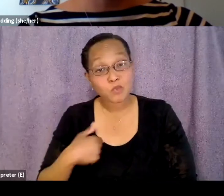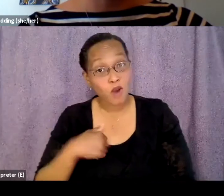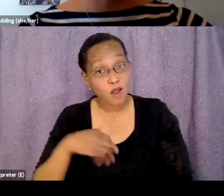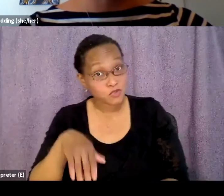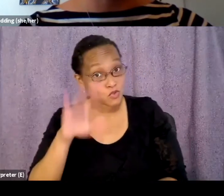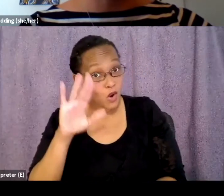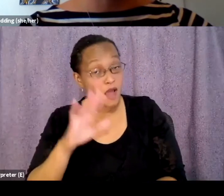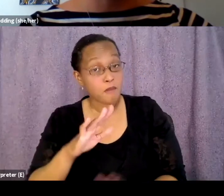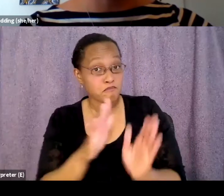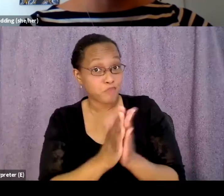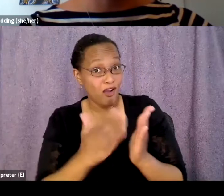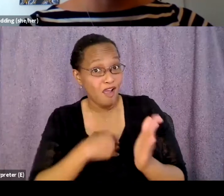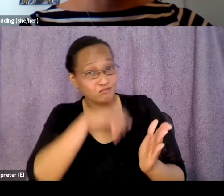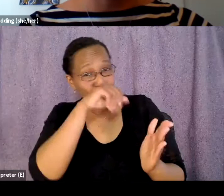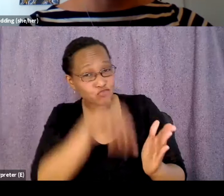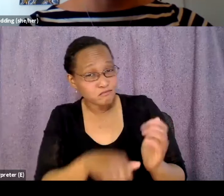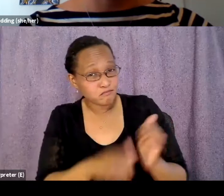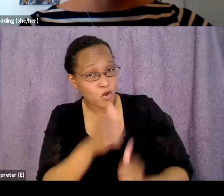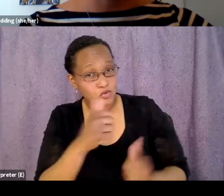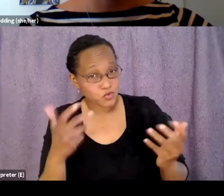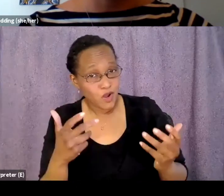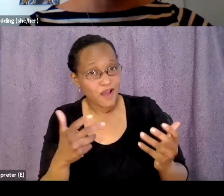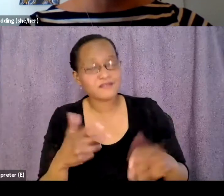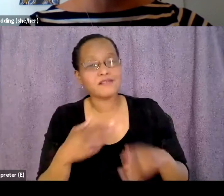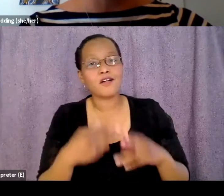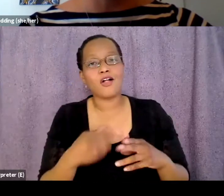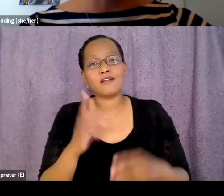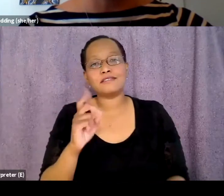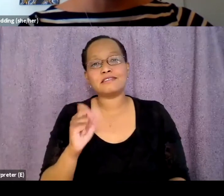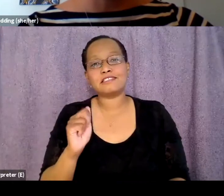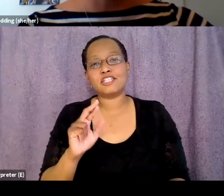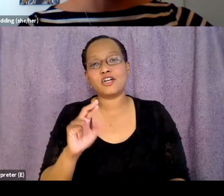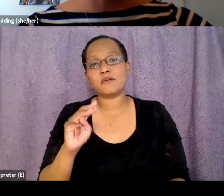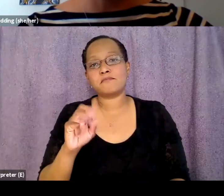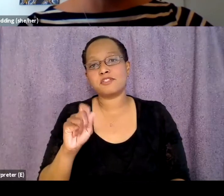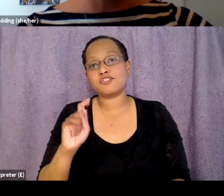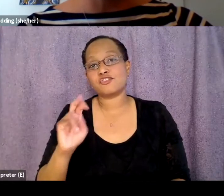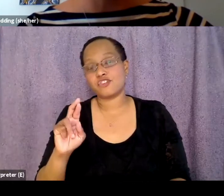the most was Dear Mr. Henshaw by Beverly Cleary may she rest in peace.